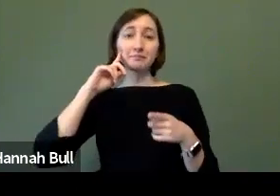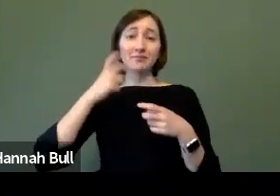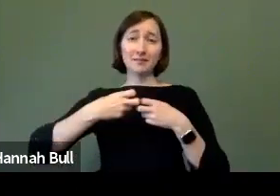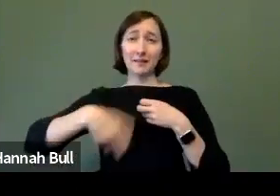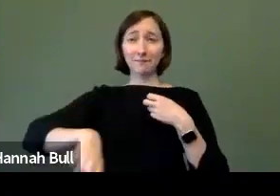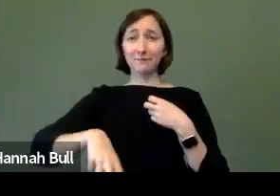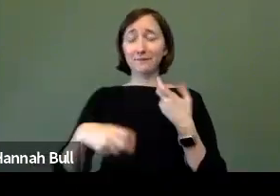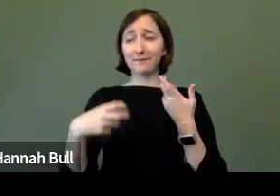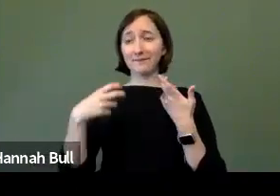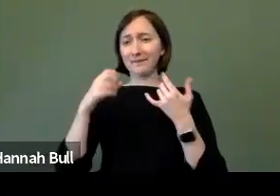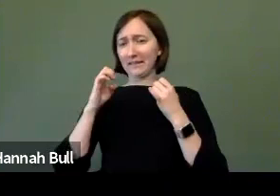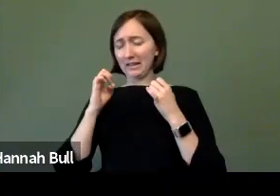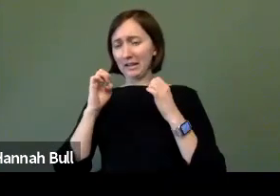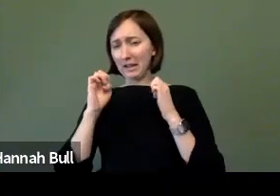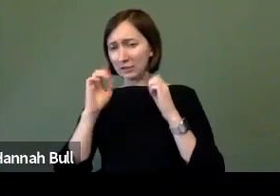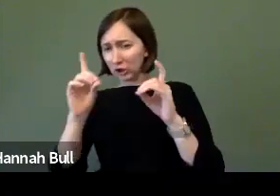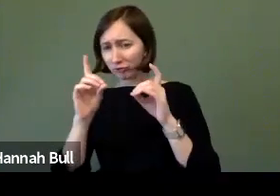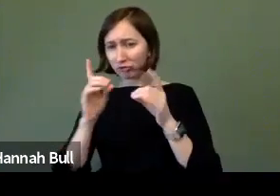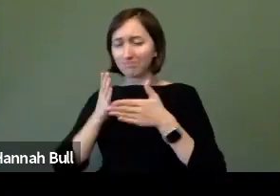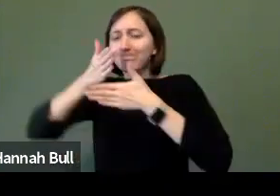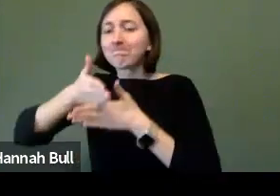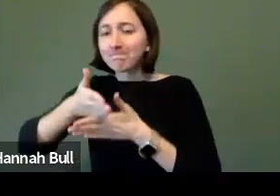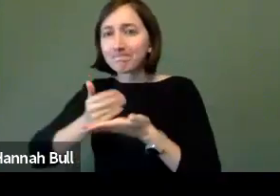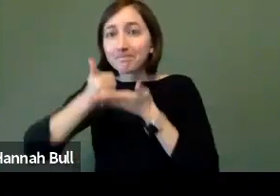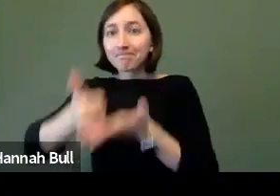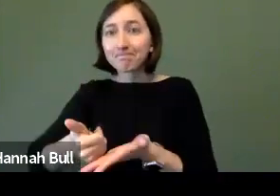interventions that individuals need through IDA